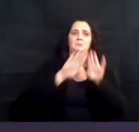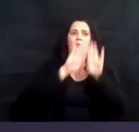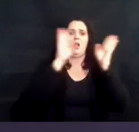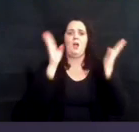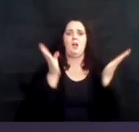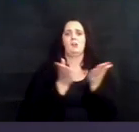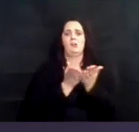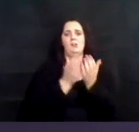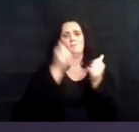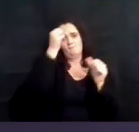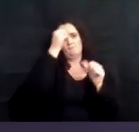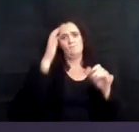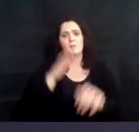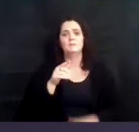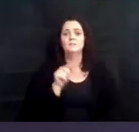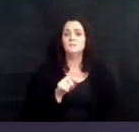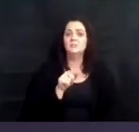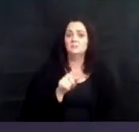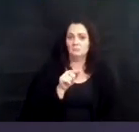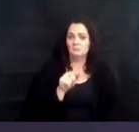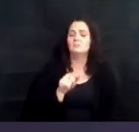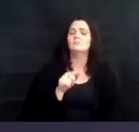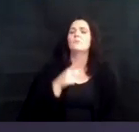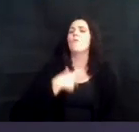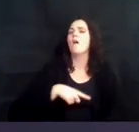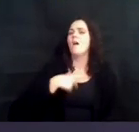And, he's an artist who works across various